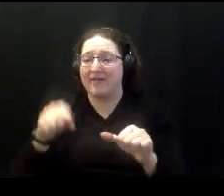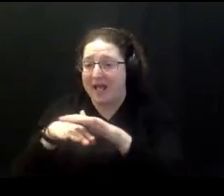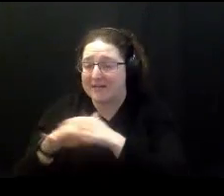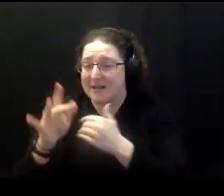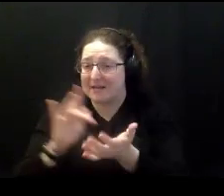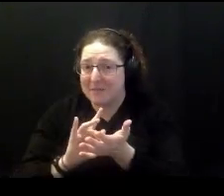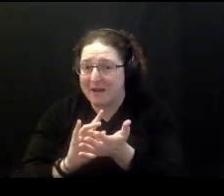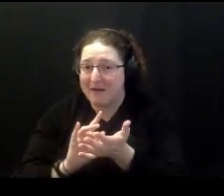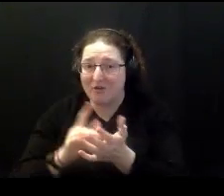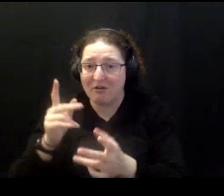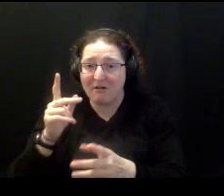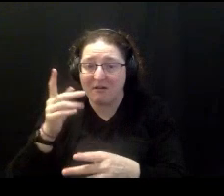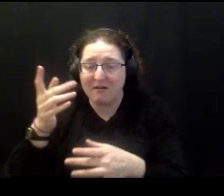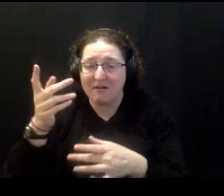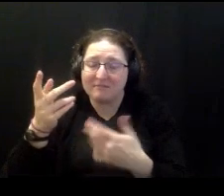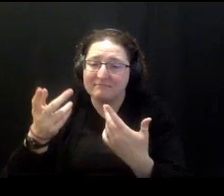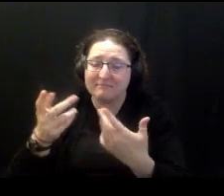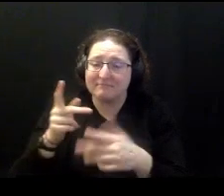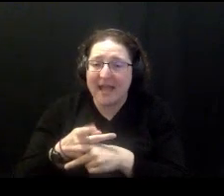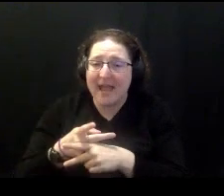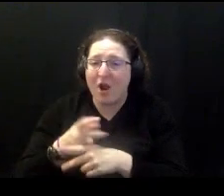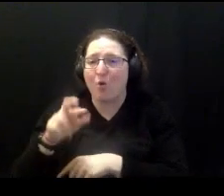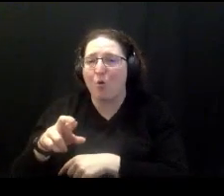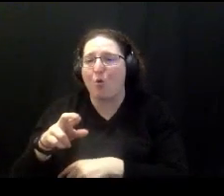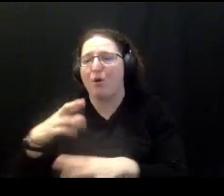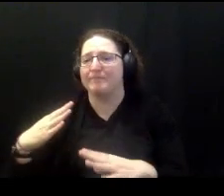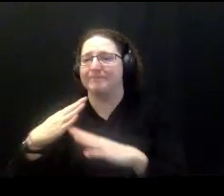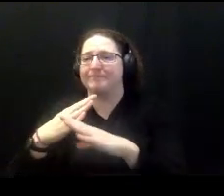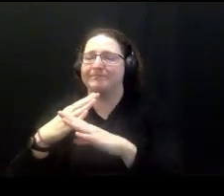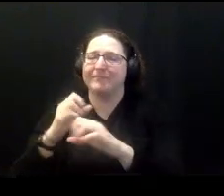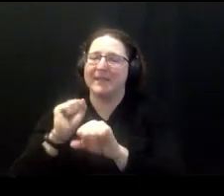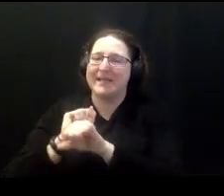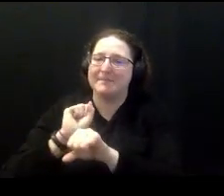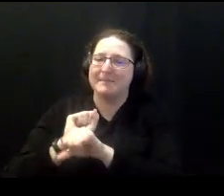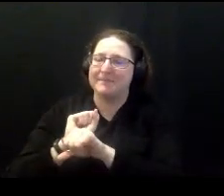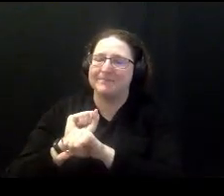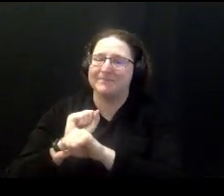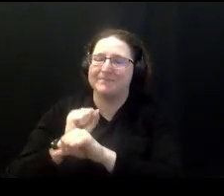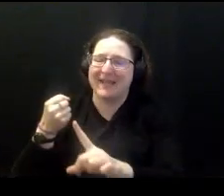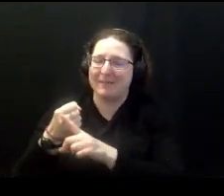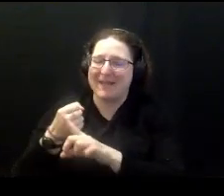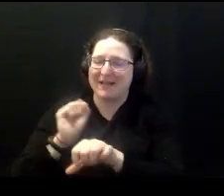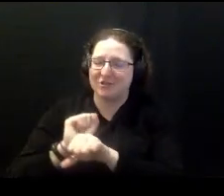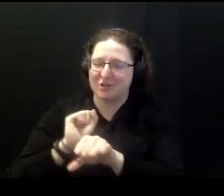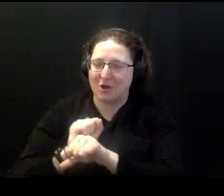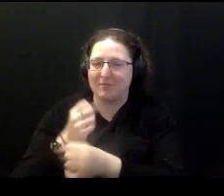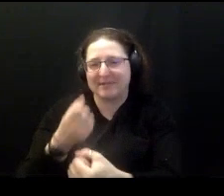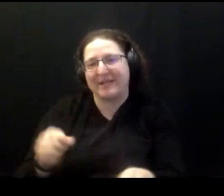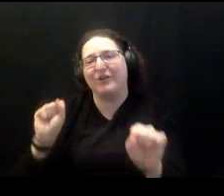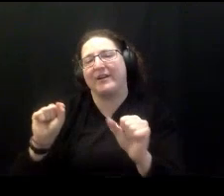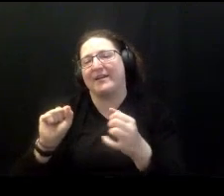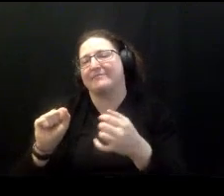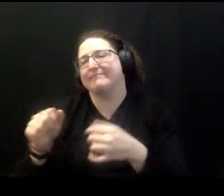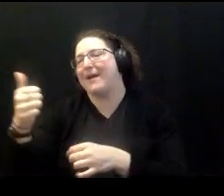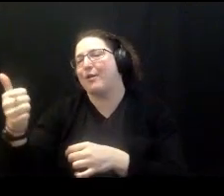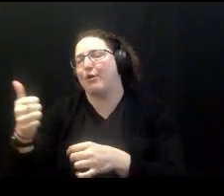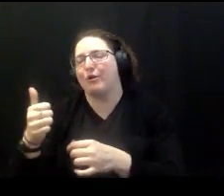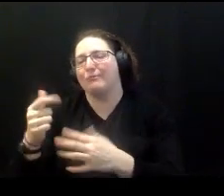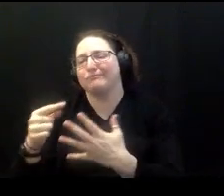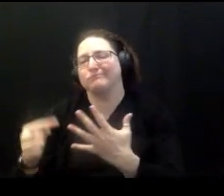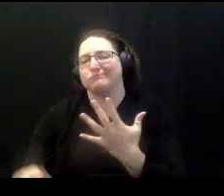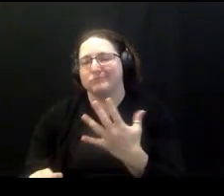environment, impacts to job security and other factors that have effects on public health.